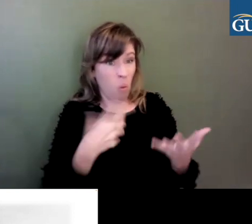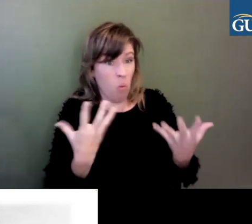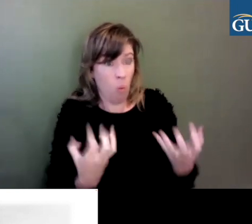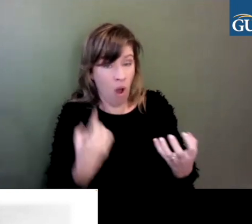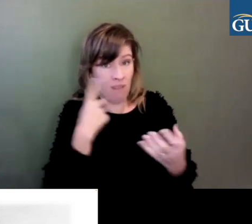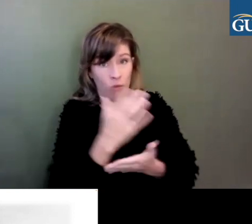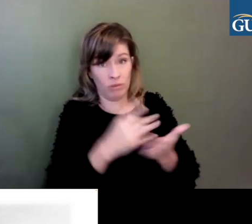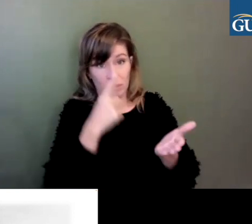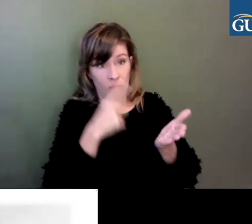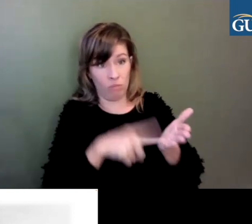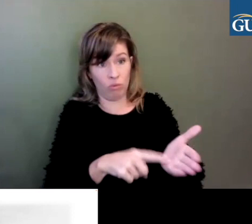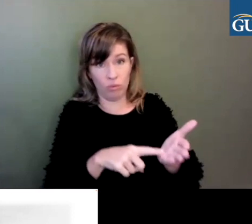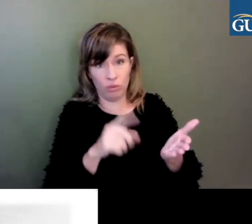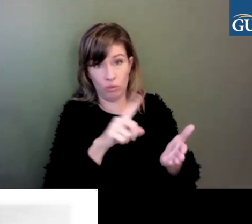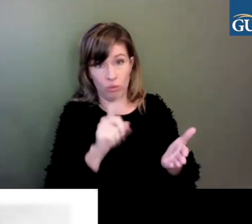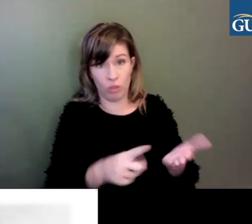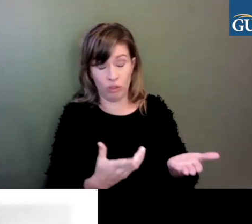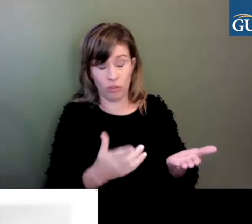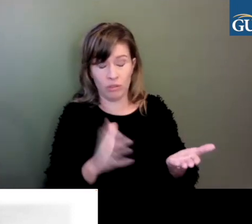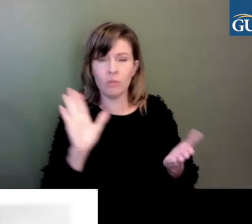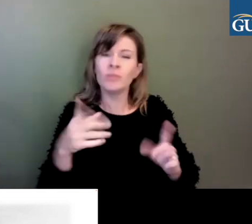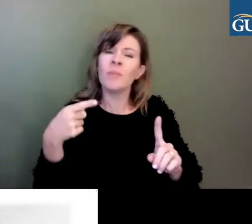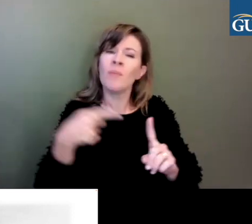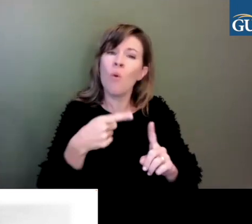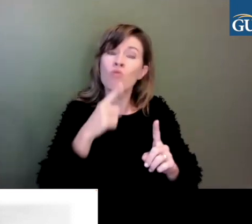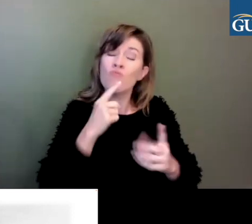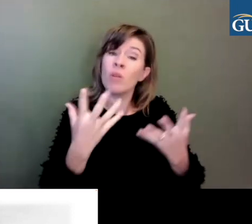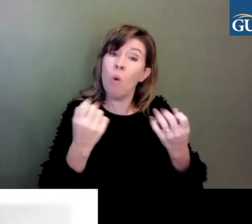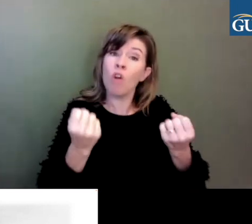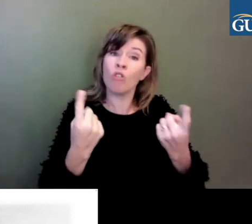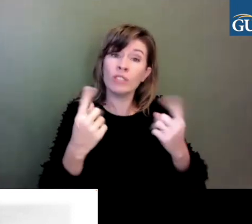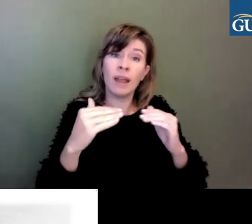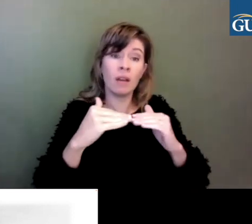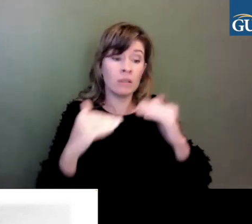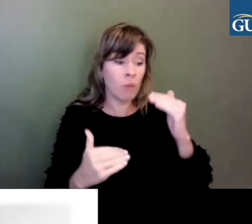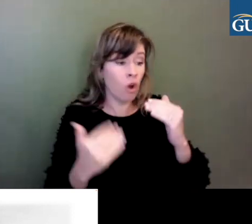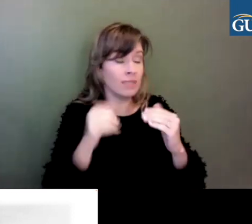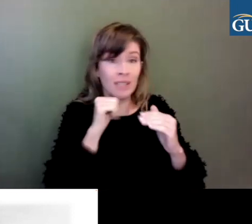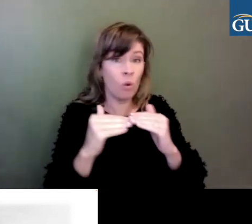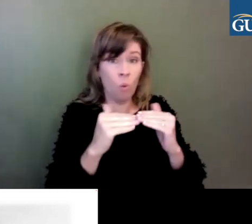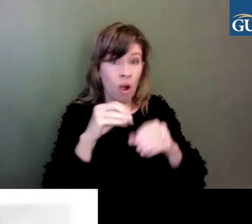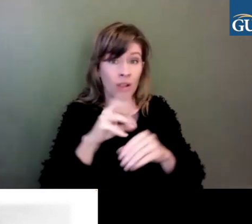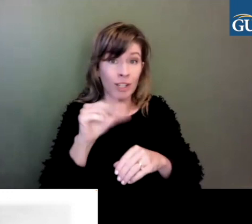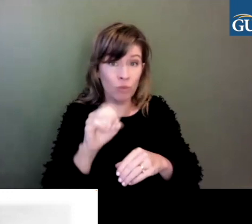understand disparities or inequalities in race, you have to actually say race. You have to actually acknowledge that